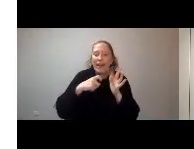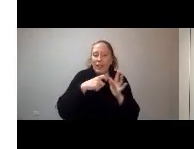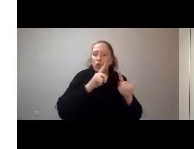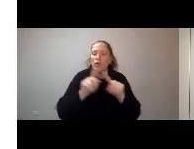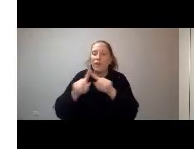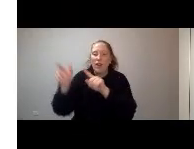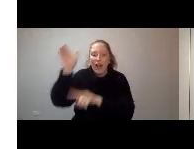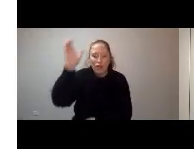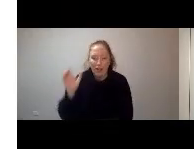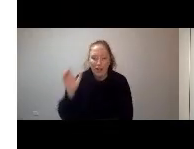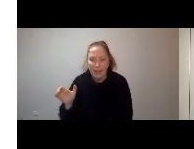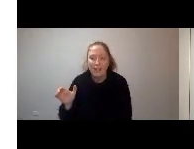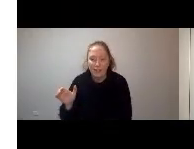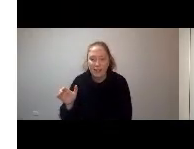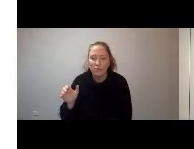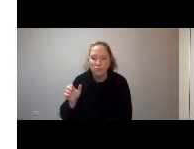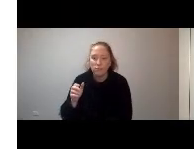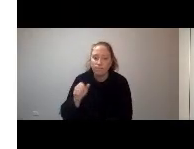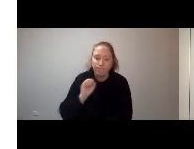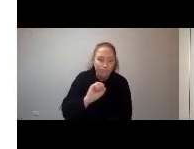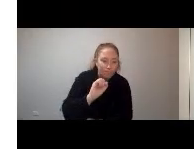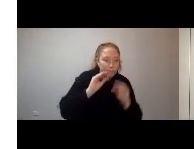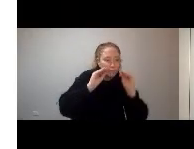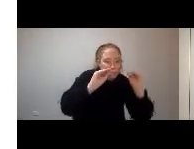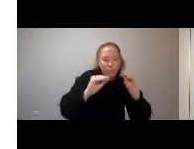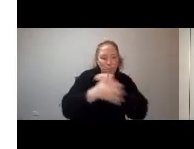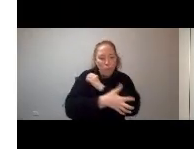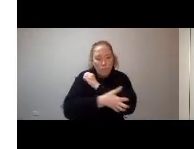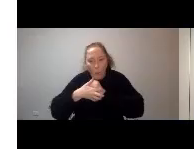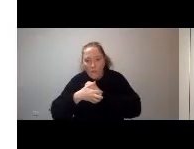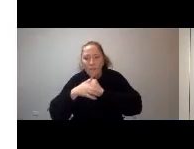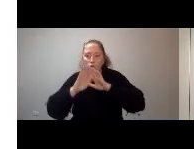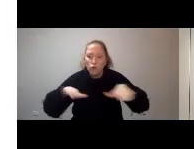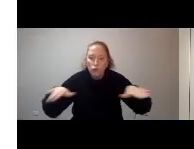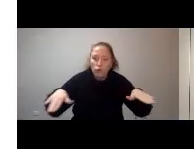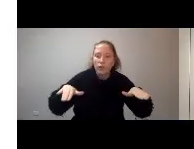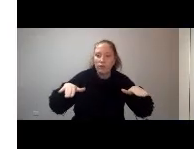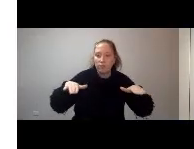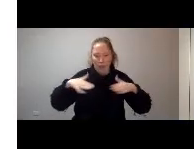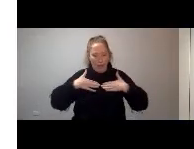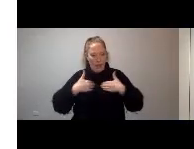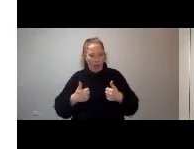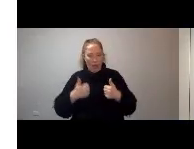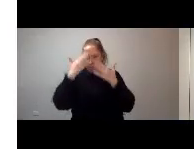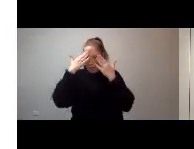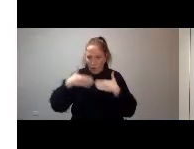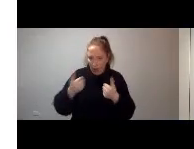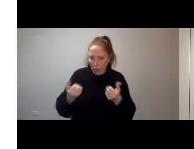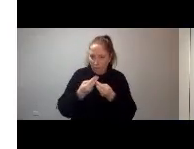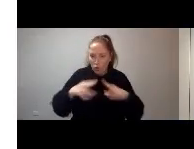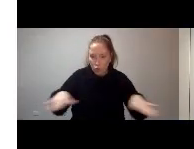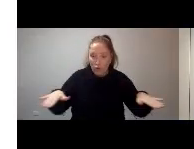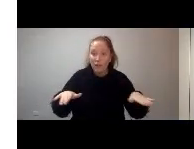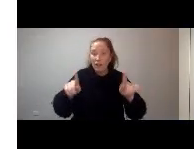on inequality in education, child poverty, child wellbeing. And as you can see, Australia, despite being one of the richest countries in the world,